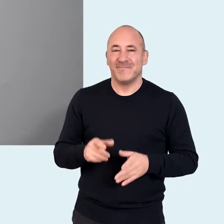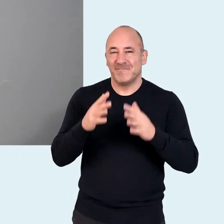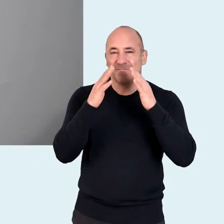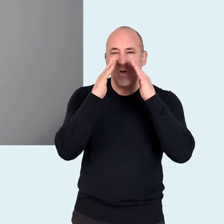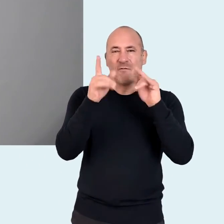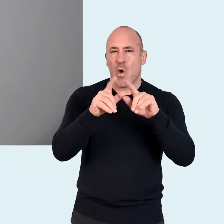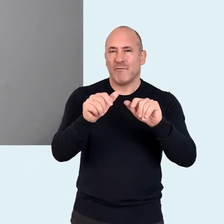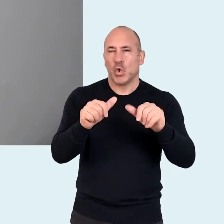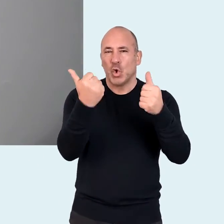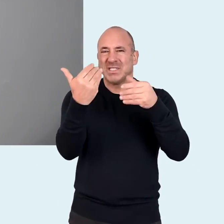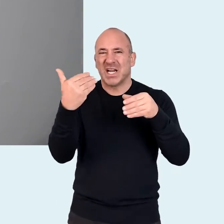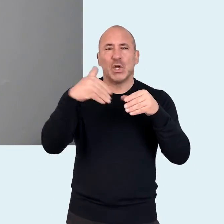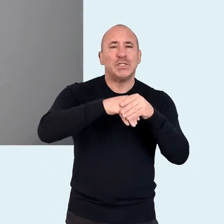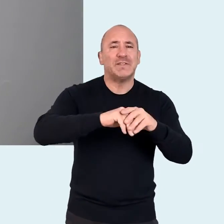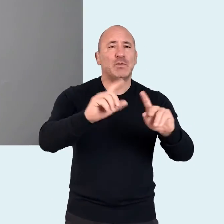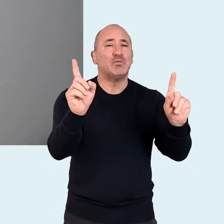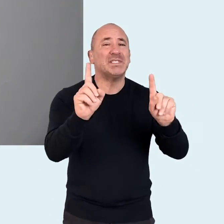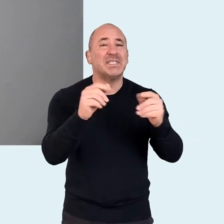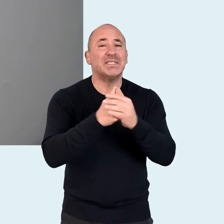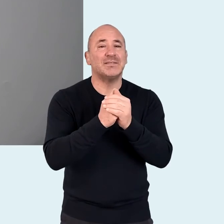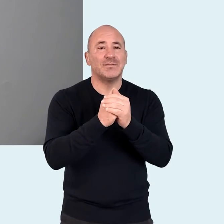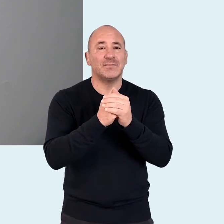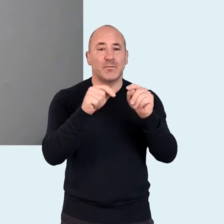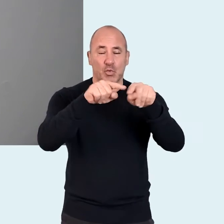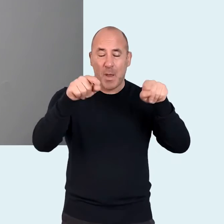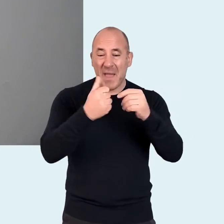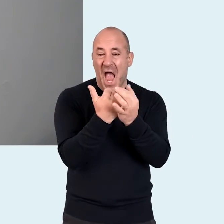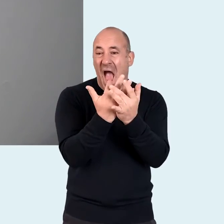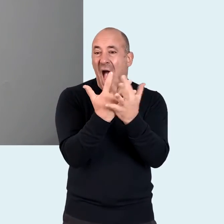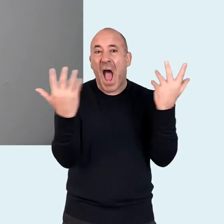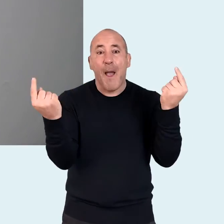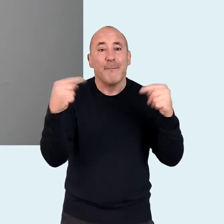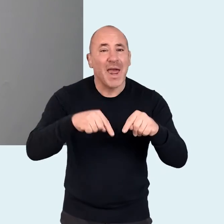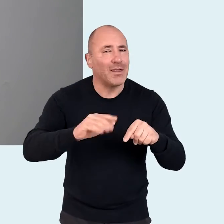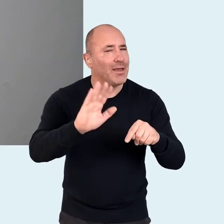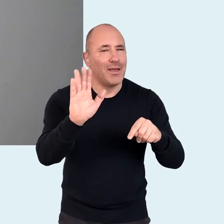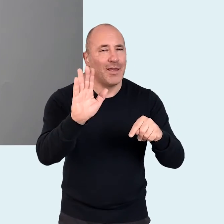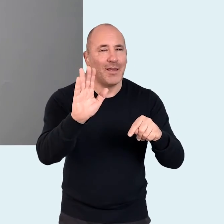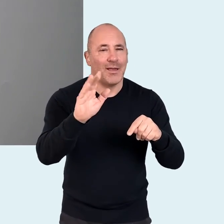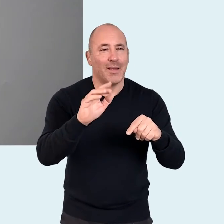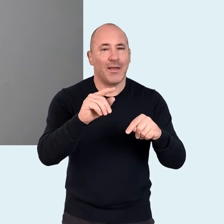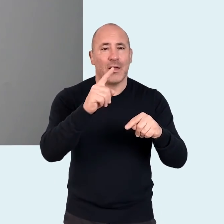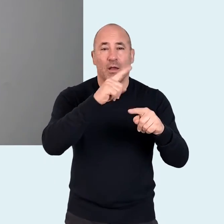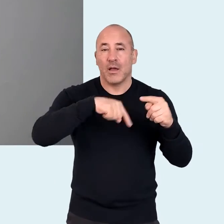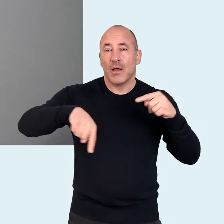The litmus test of good, inclusive practice is not how many people there are in the room,